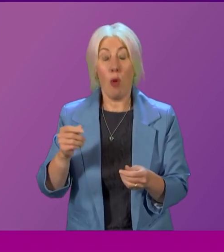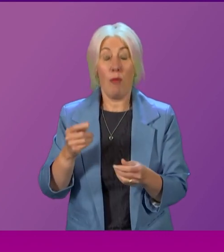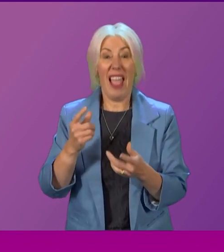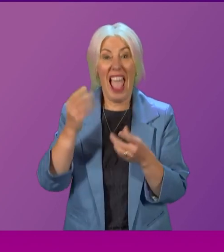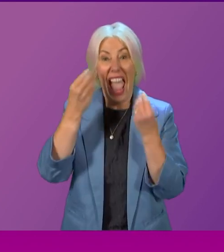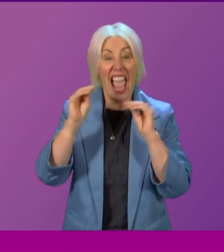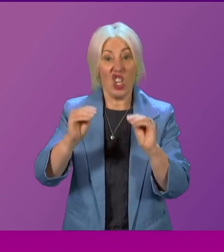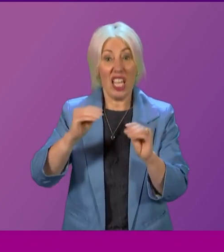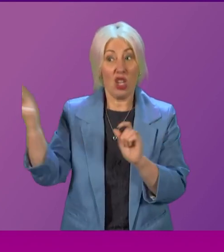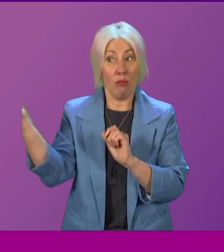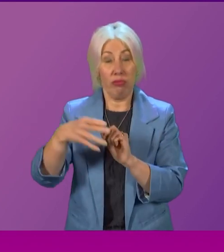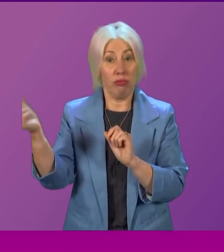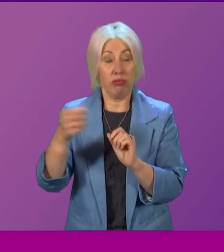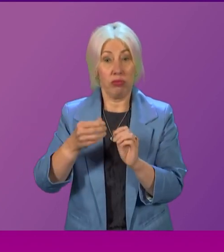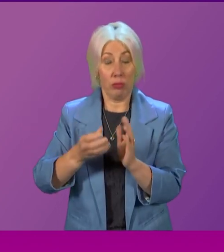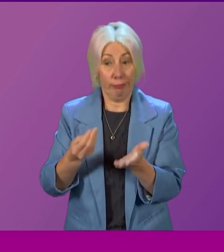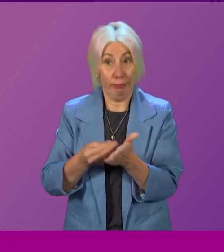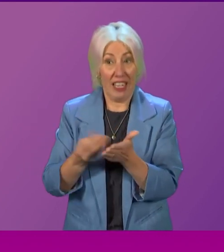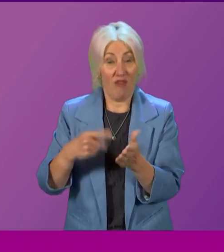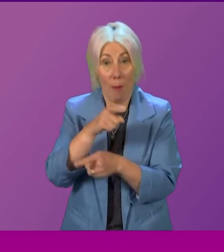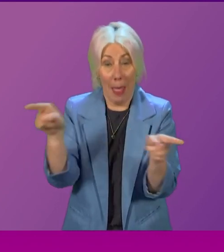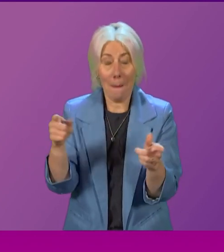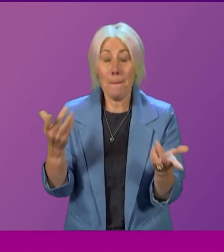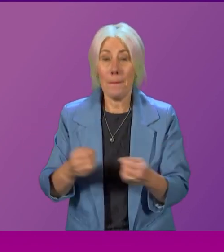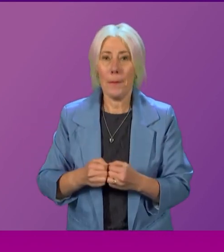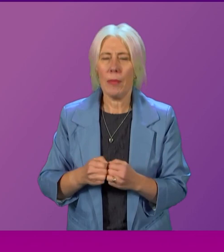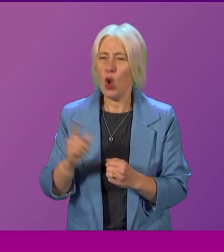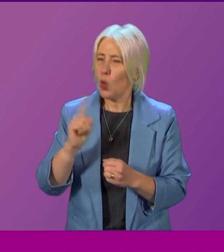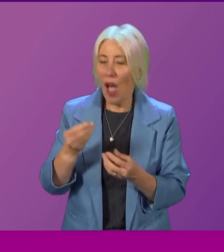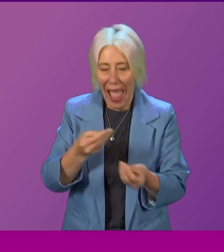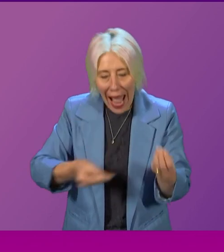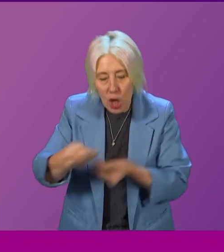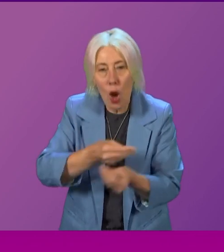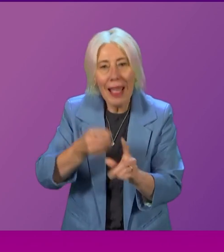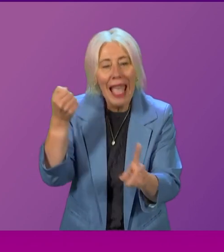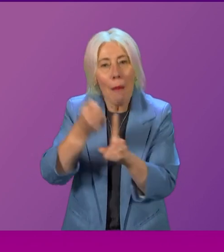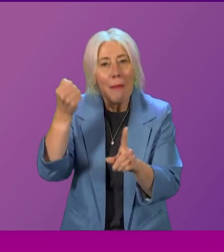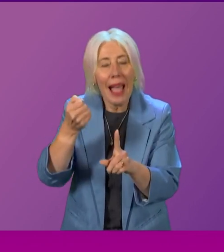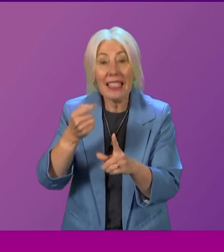Can the First Minister give an initial assessment of the economic impact that any reduction